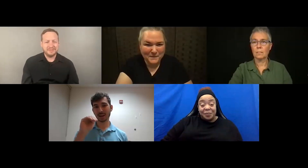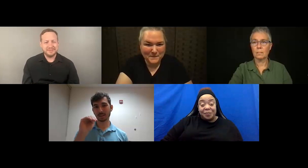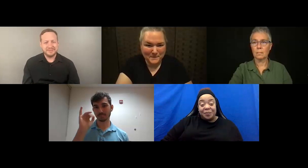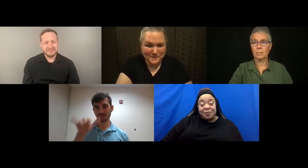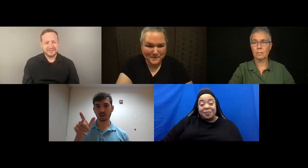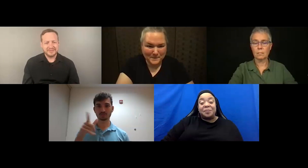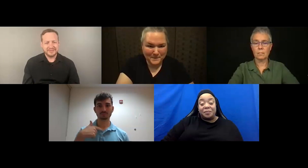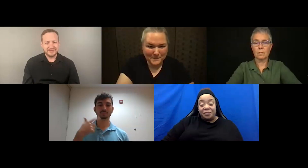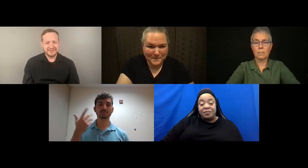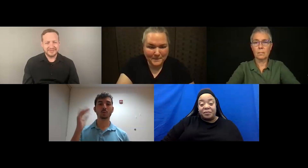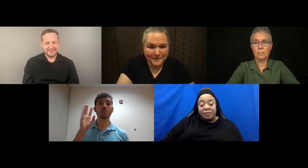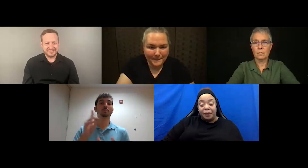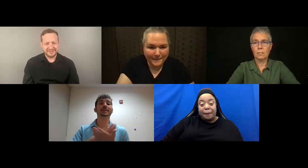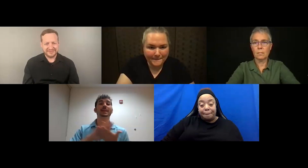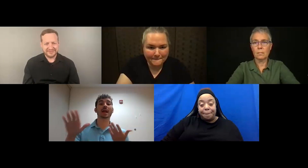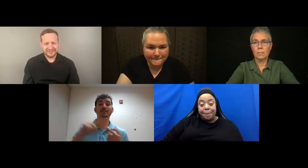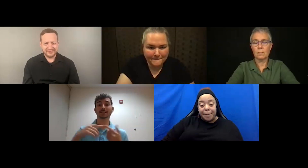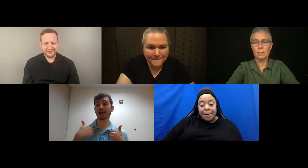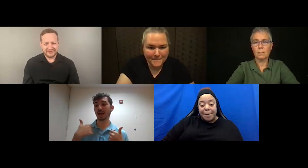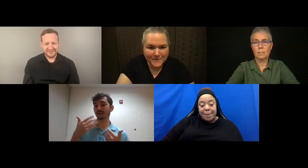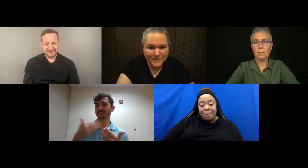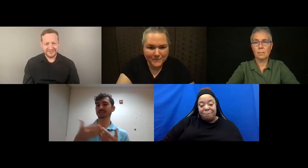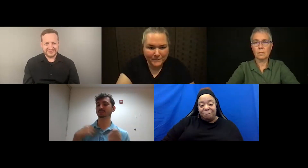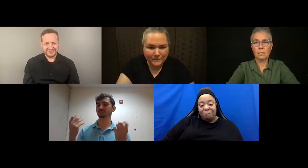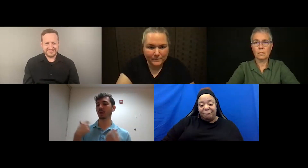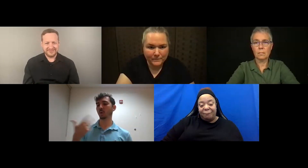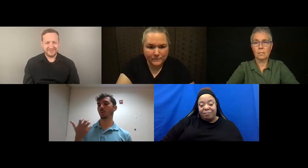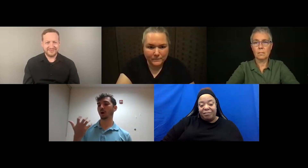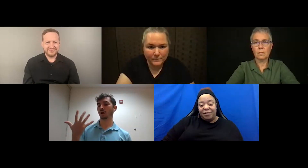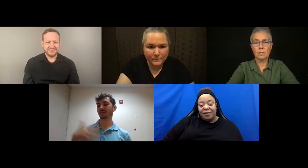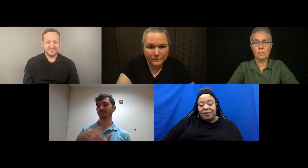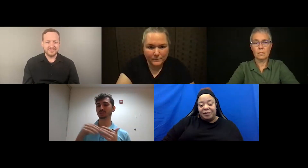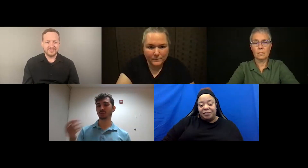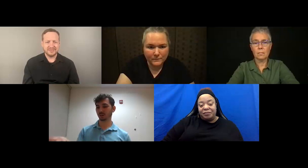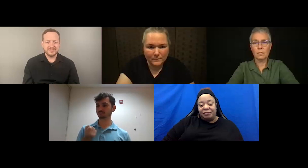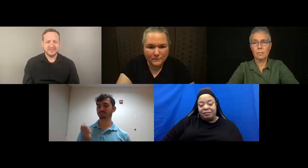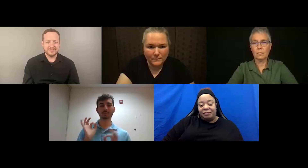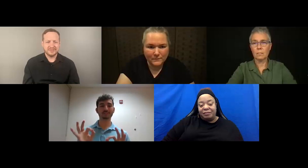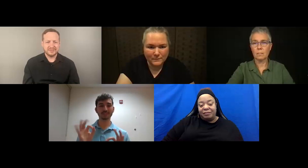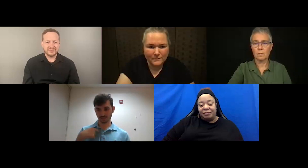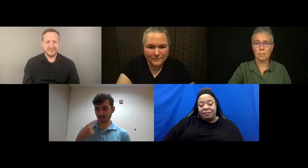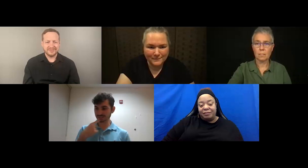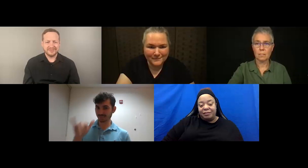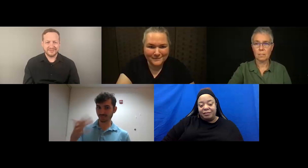Yoel: I mentioned the ATM, that would be nice You know, I want $5,000 and I could